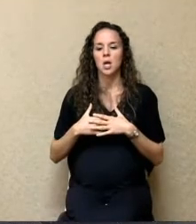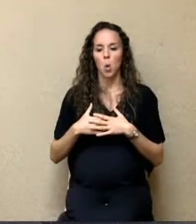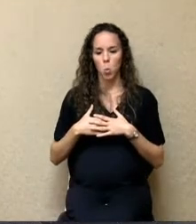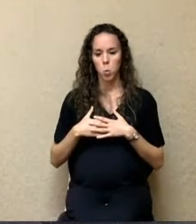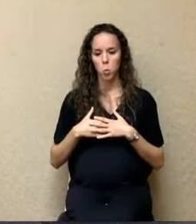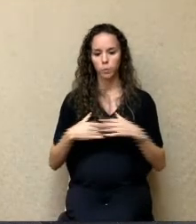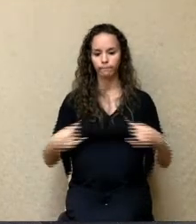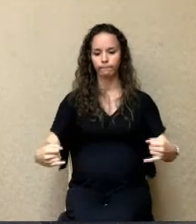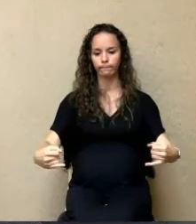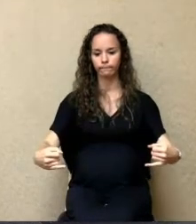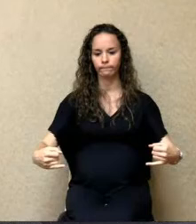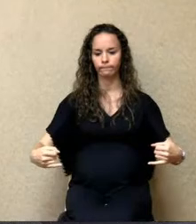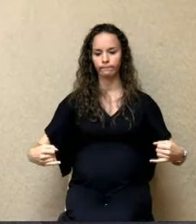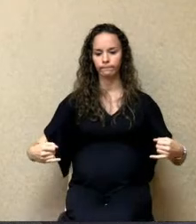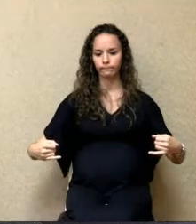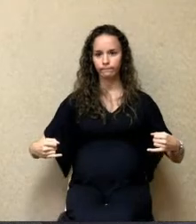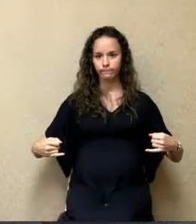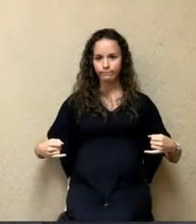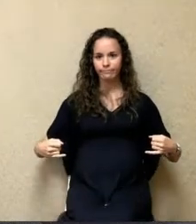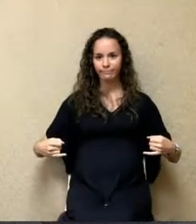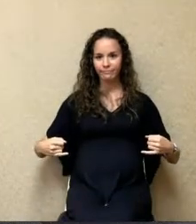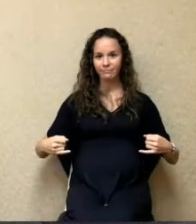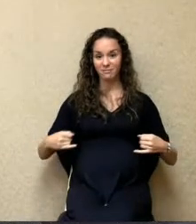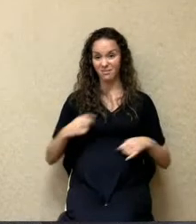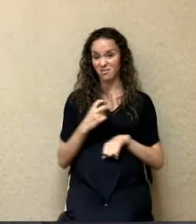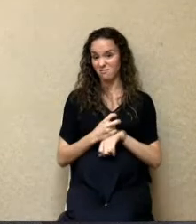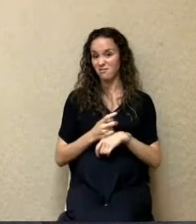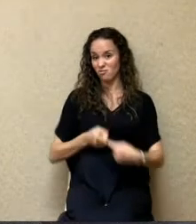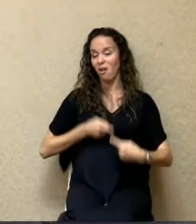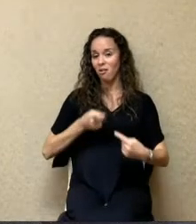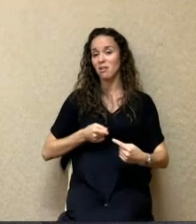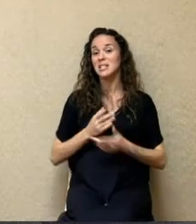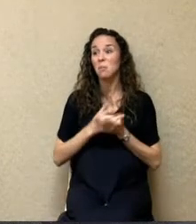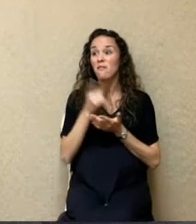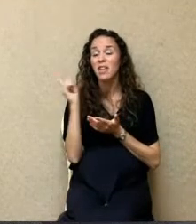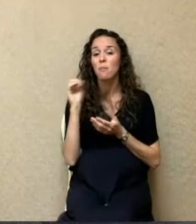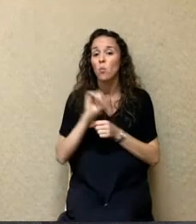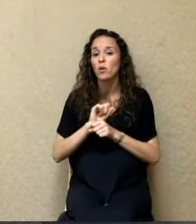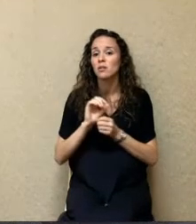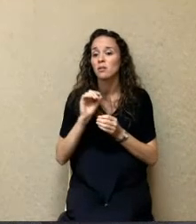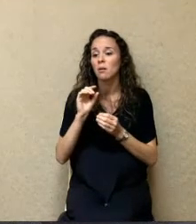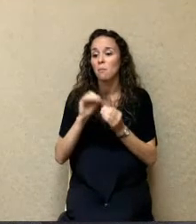I know some of the staff had been there for over two decades and two decades ago, it was all